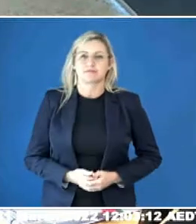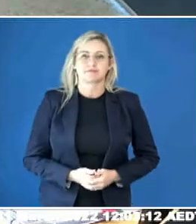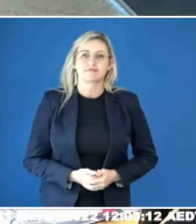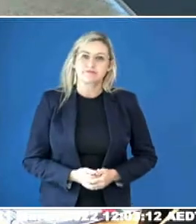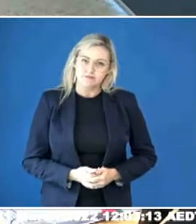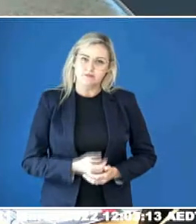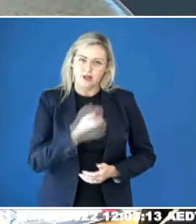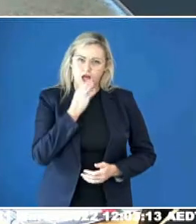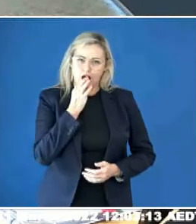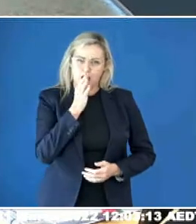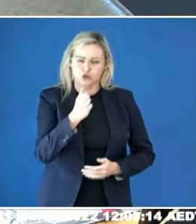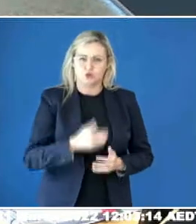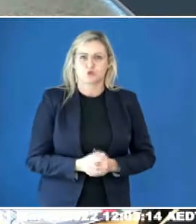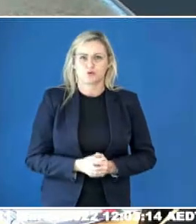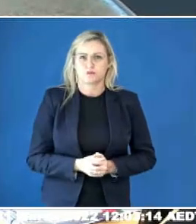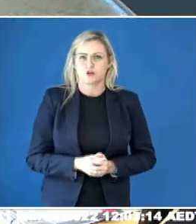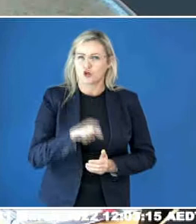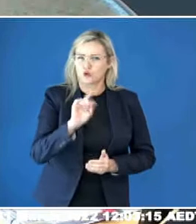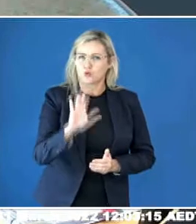Ms Cumming you have given a statement to this Royal Commission?